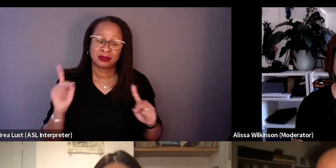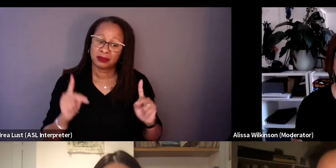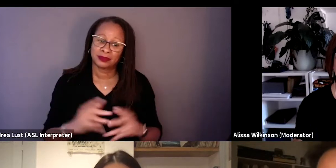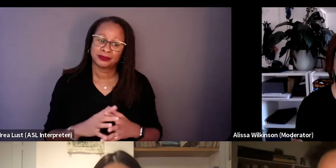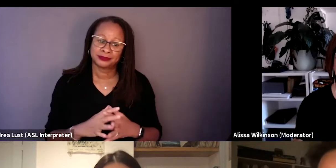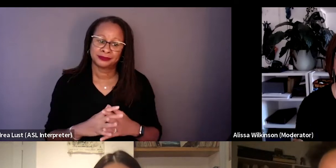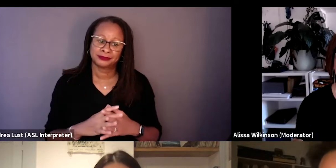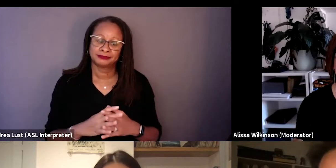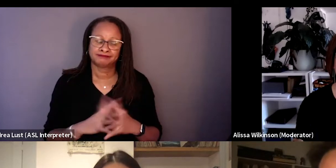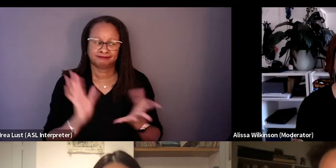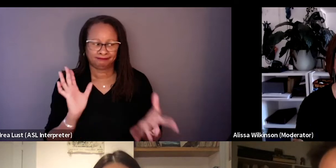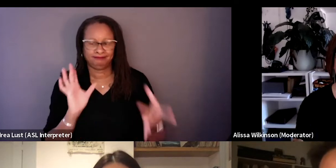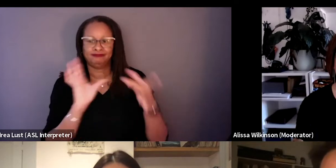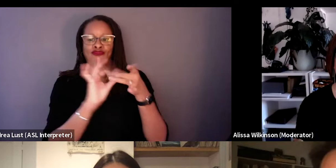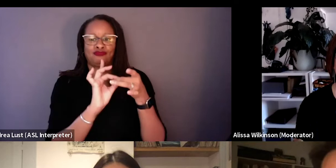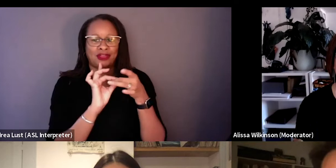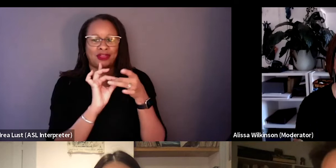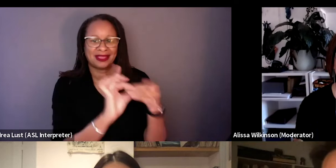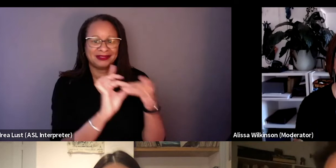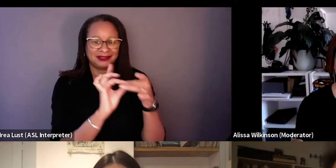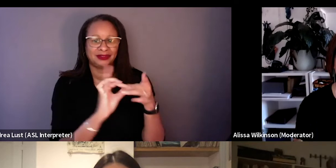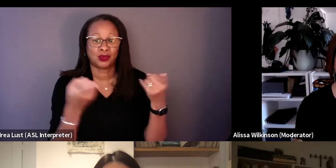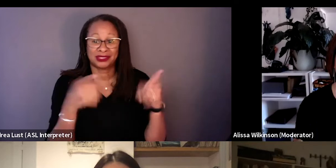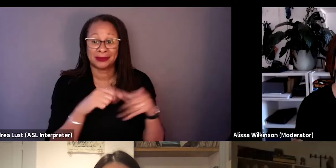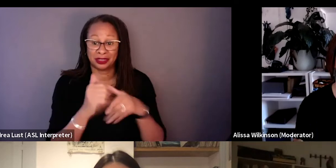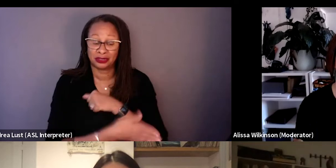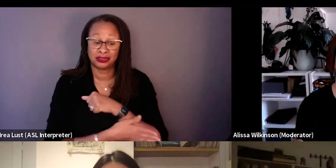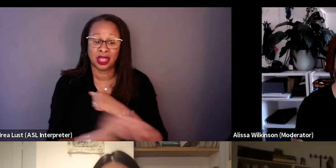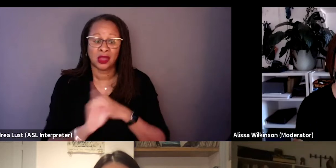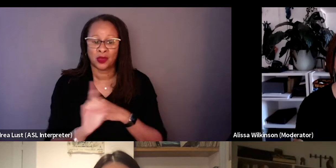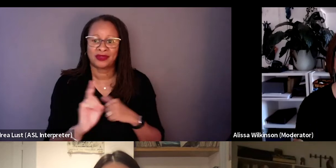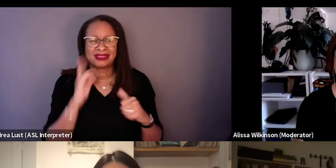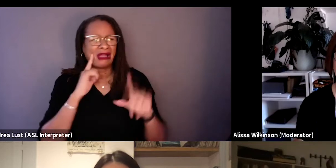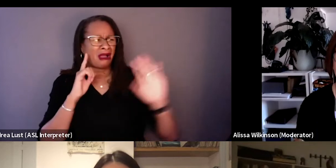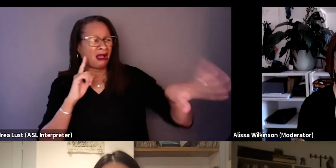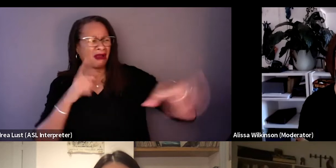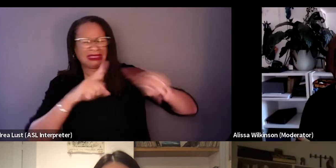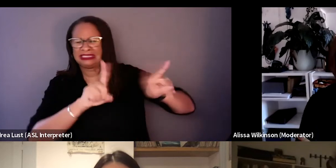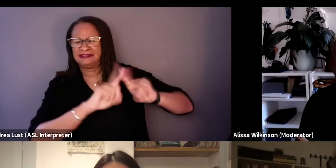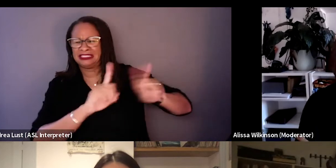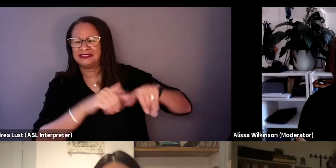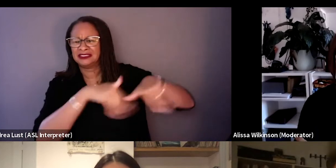relate to what's going on in a country where we think they are so different hmm. and to understand, no,